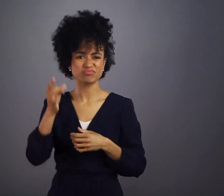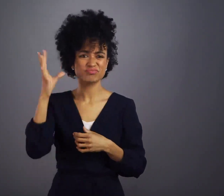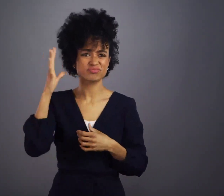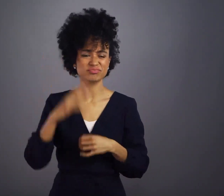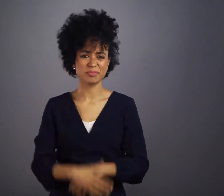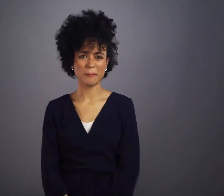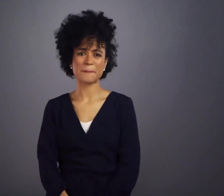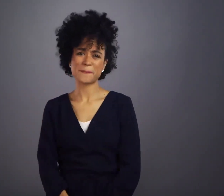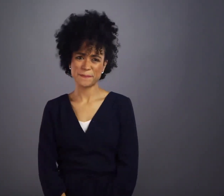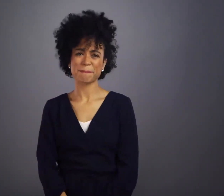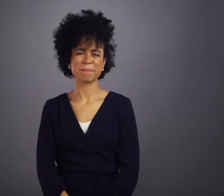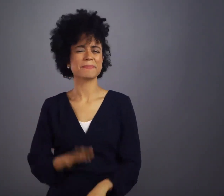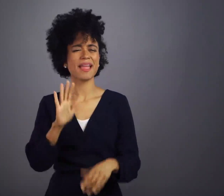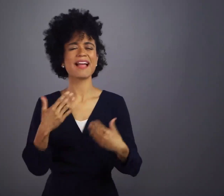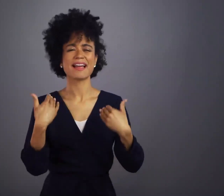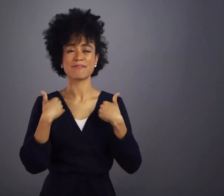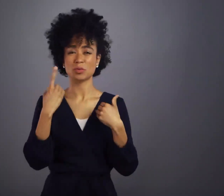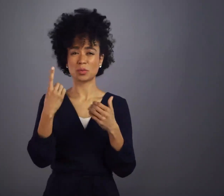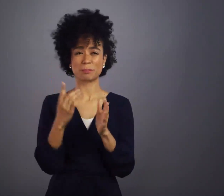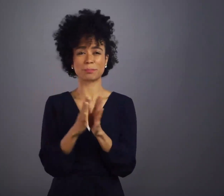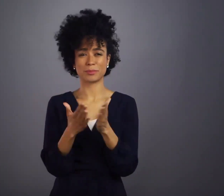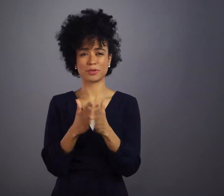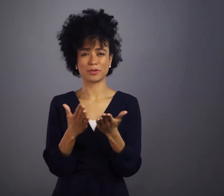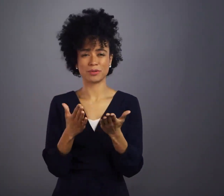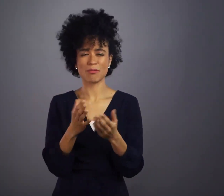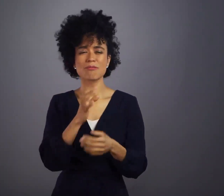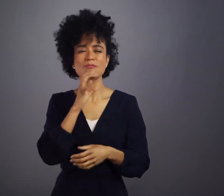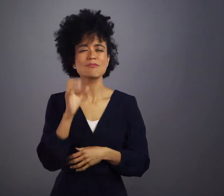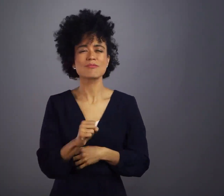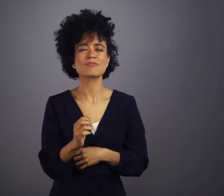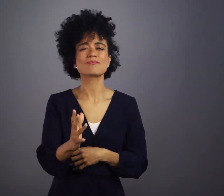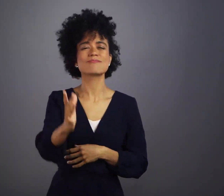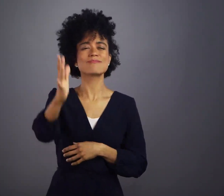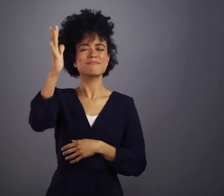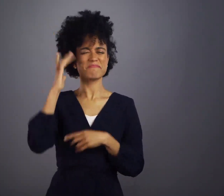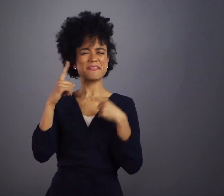He does absurd, incredible, tragic things while drinking.